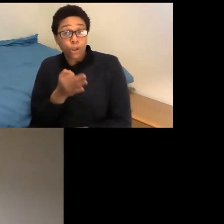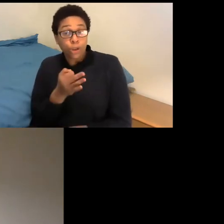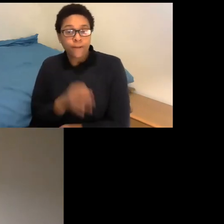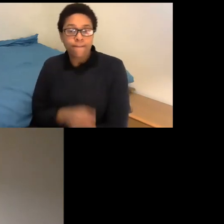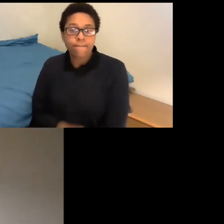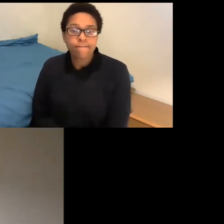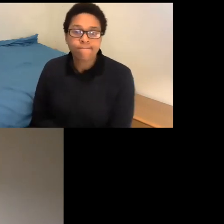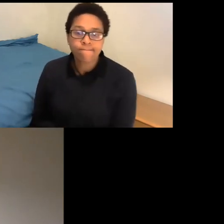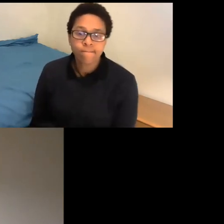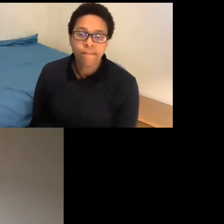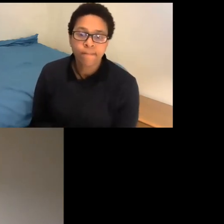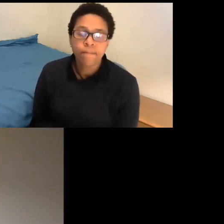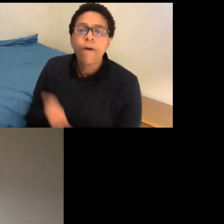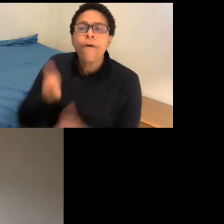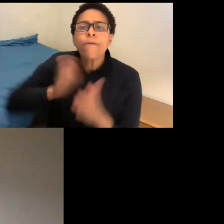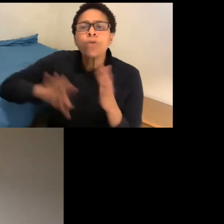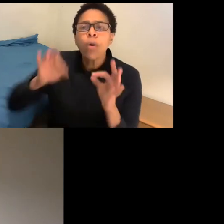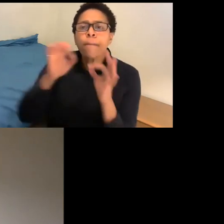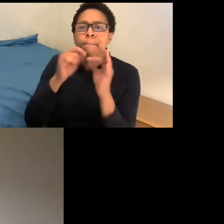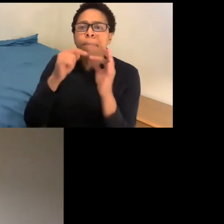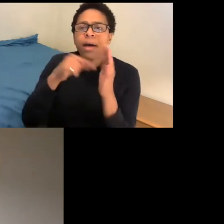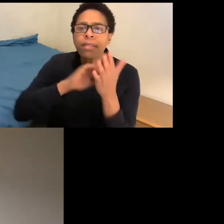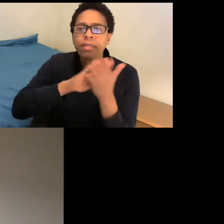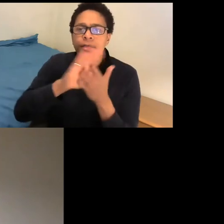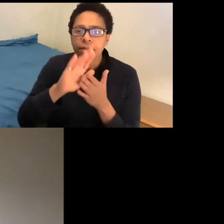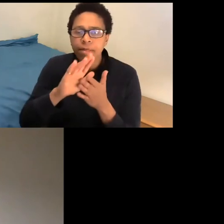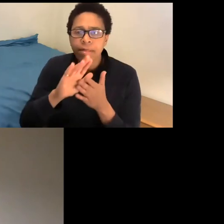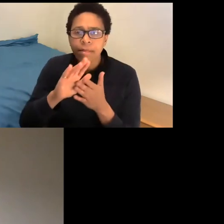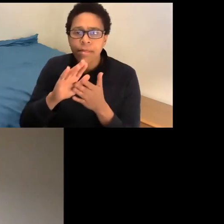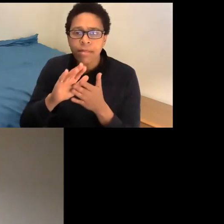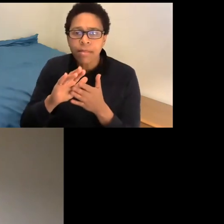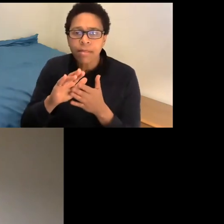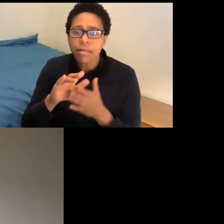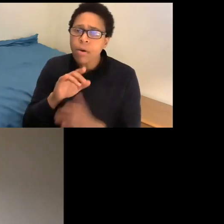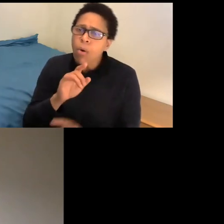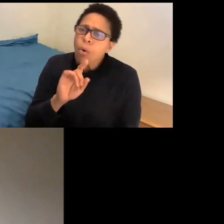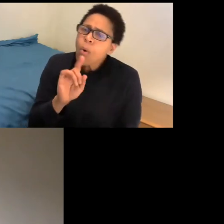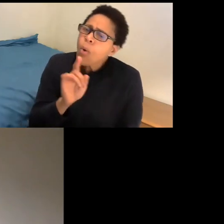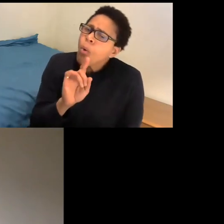chat. Do you have anything, cause you recommend for diving into queer Muslim theory?